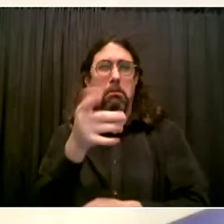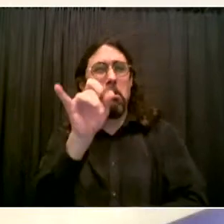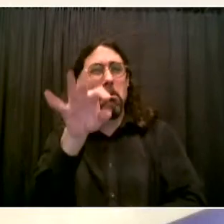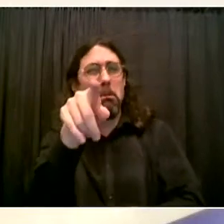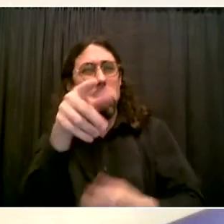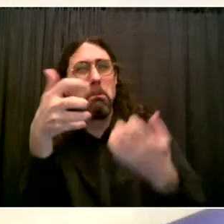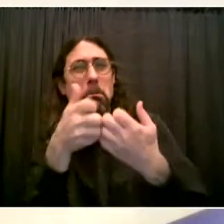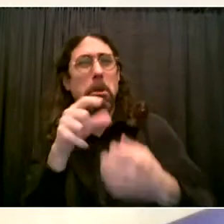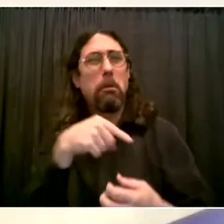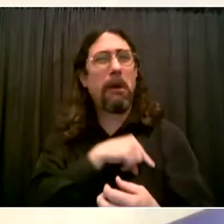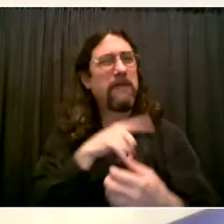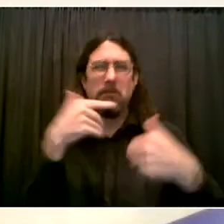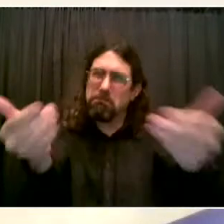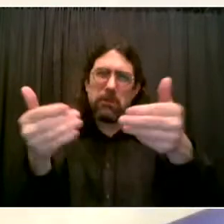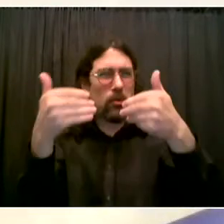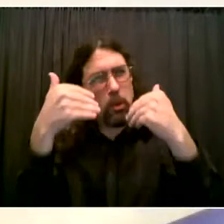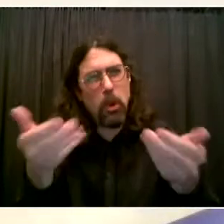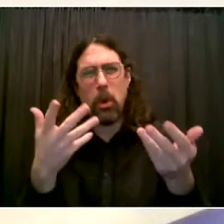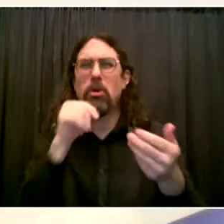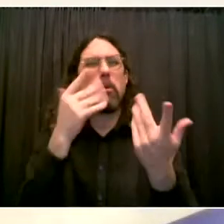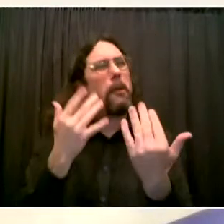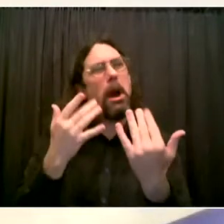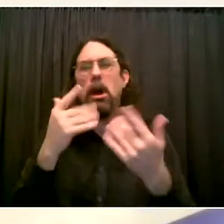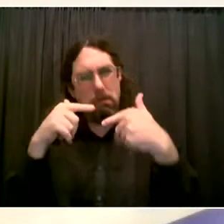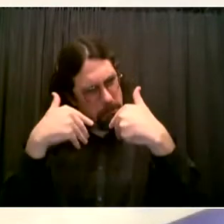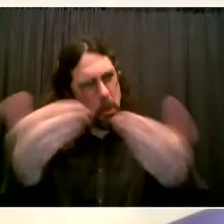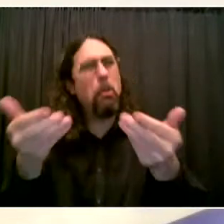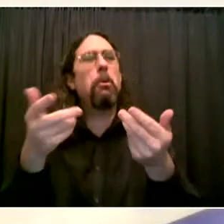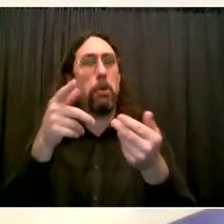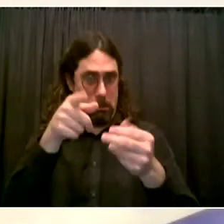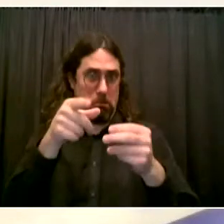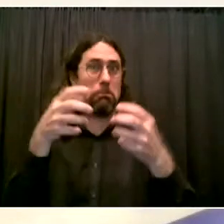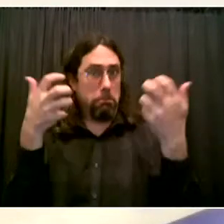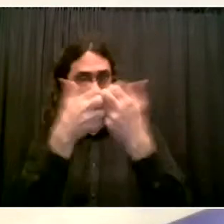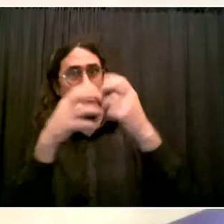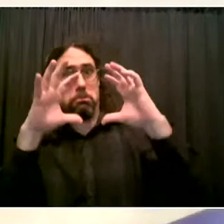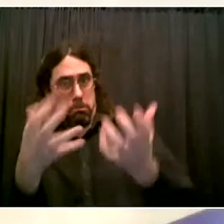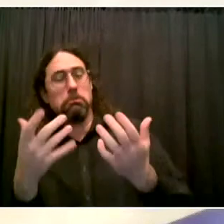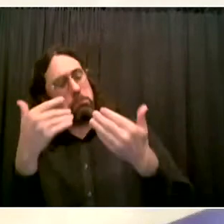FOR PRESIDENT JOE BIDEN SIGNING THE BILL THAT CONGRESS PASSED, THE